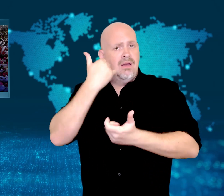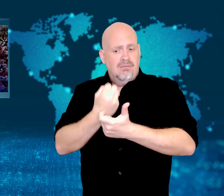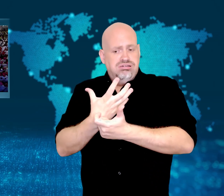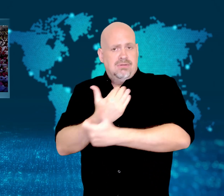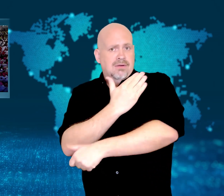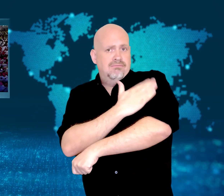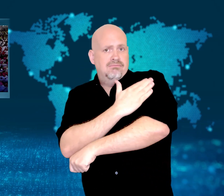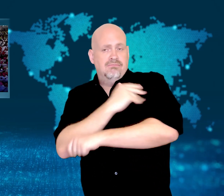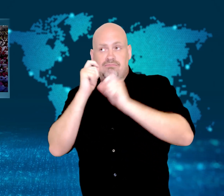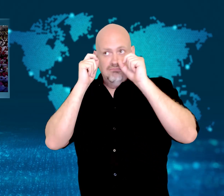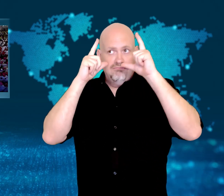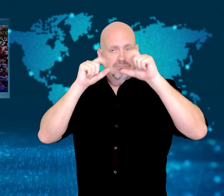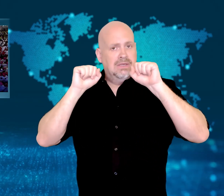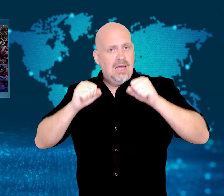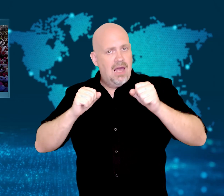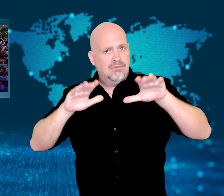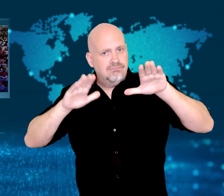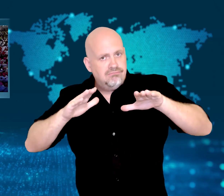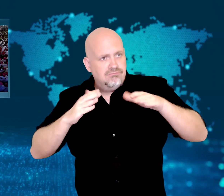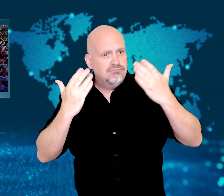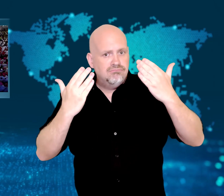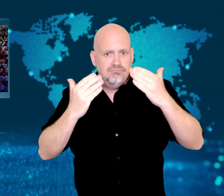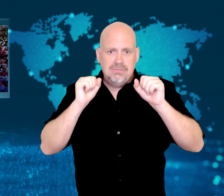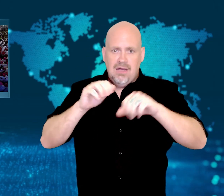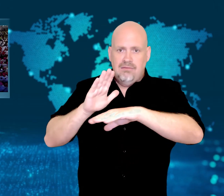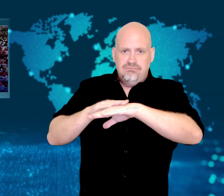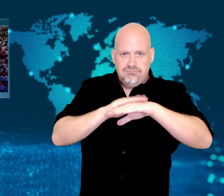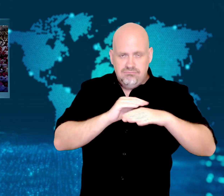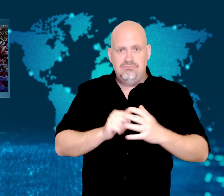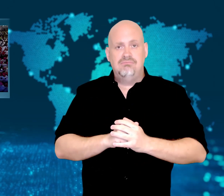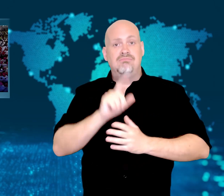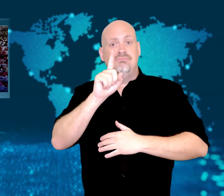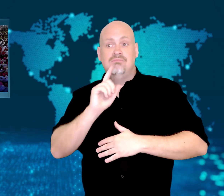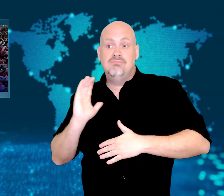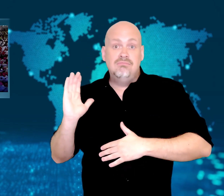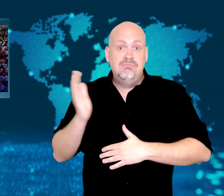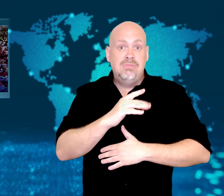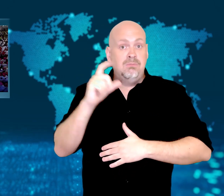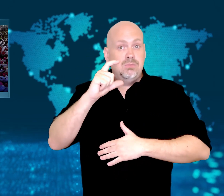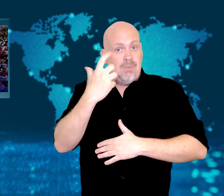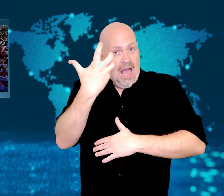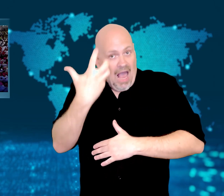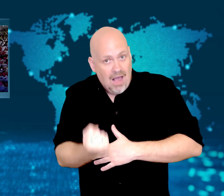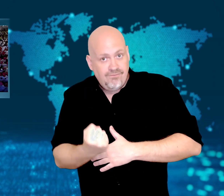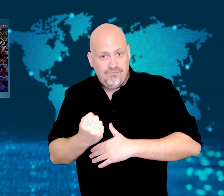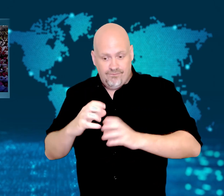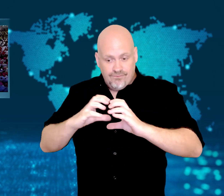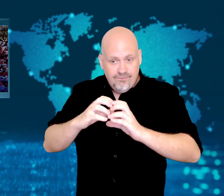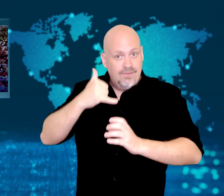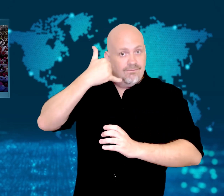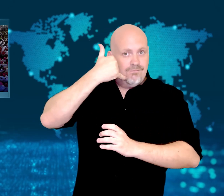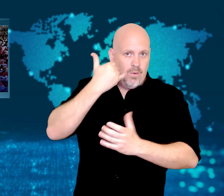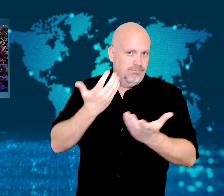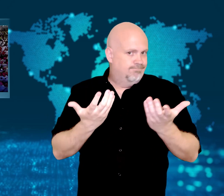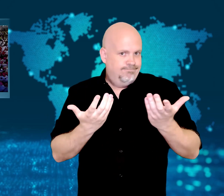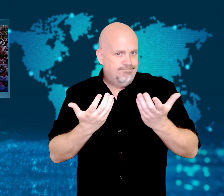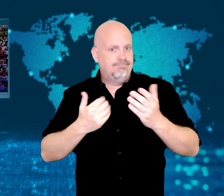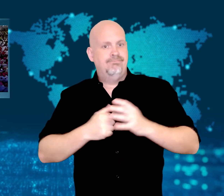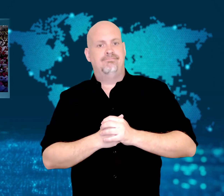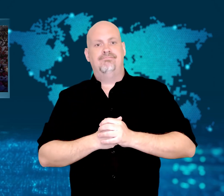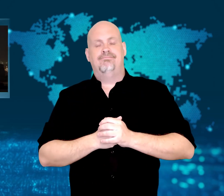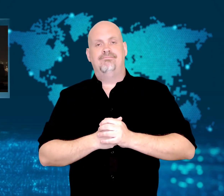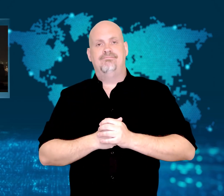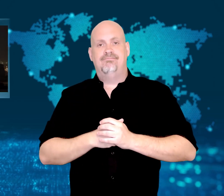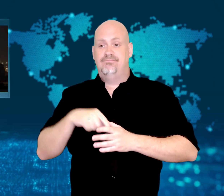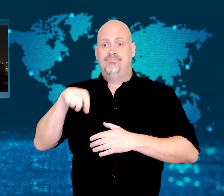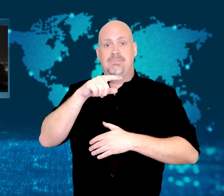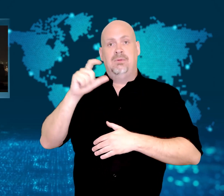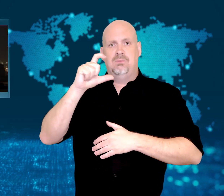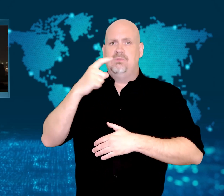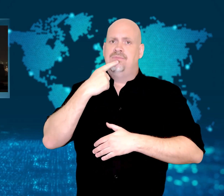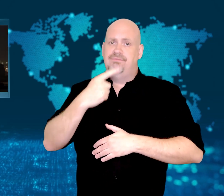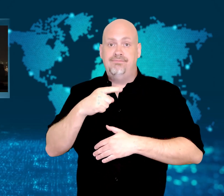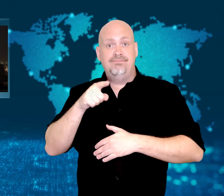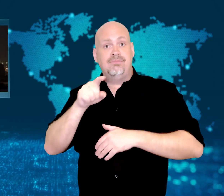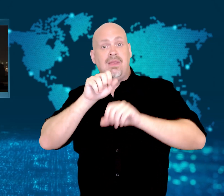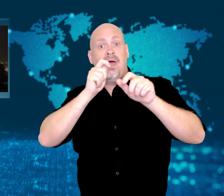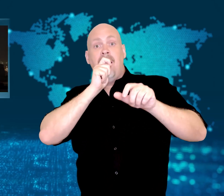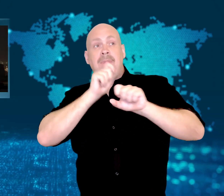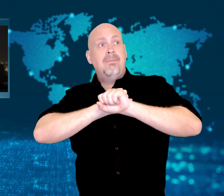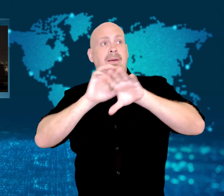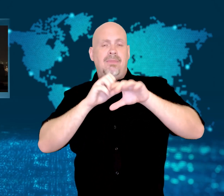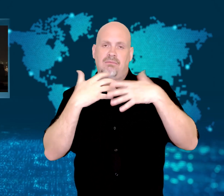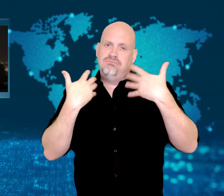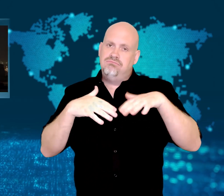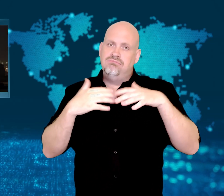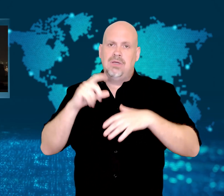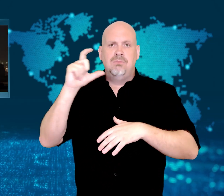and its observance and that the government should have told mosques